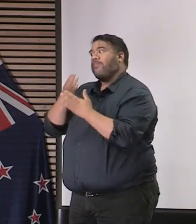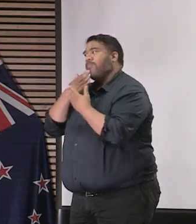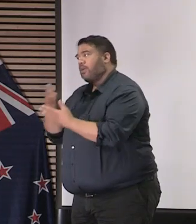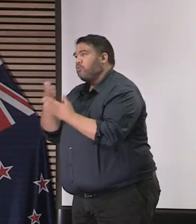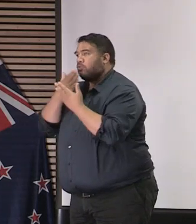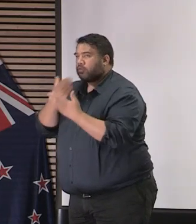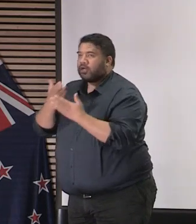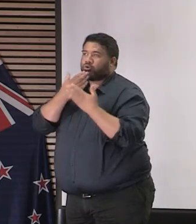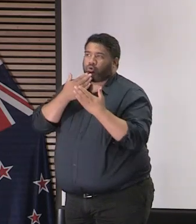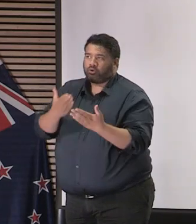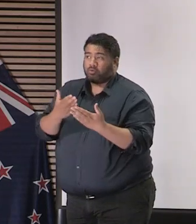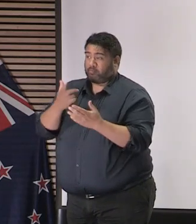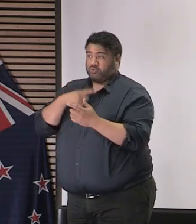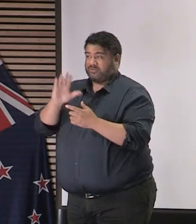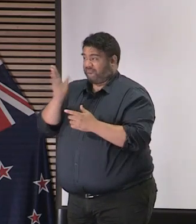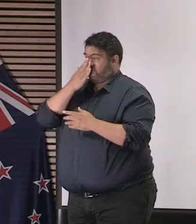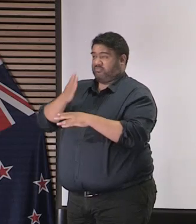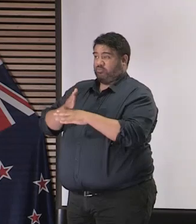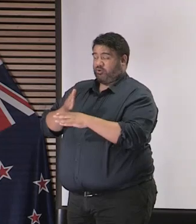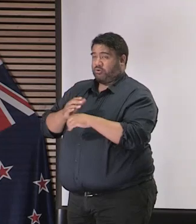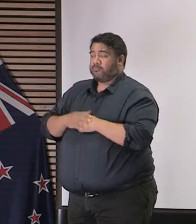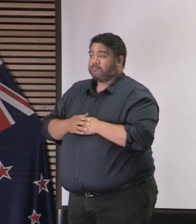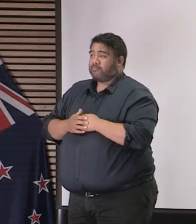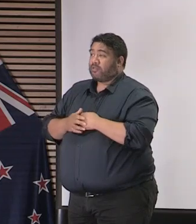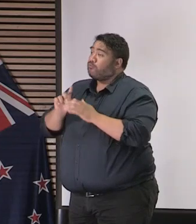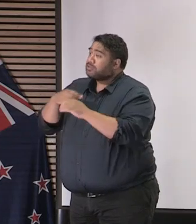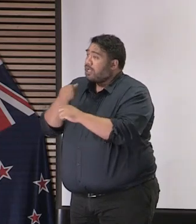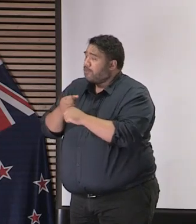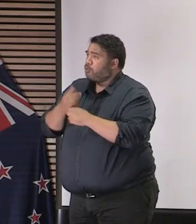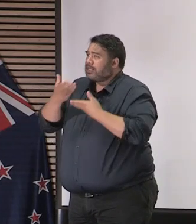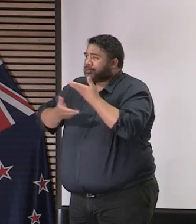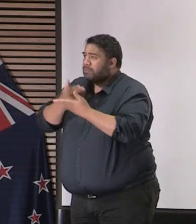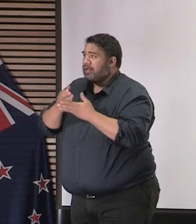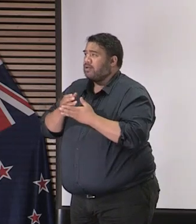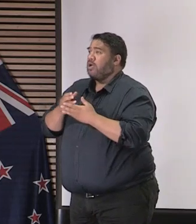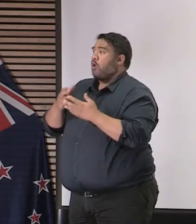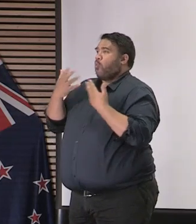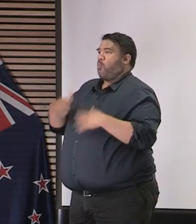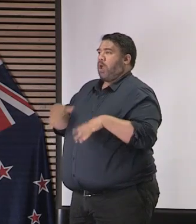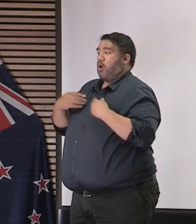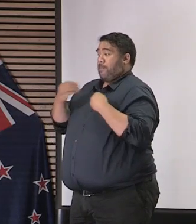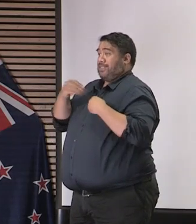have been working very hard to make sure that they have been able to pull these resources